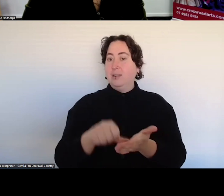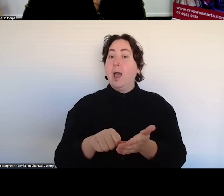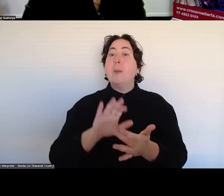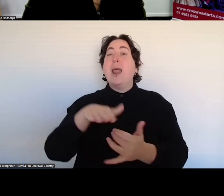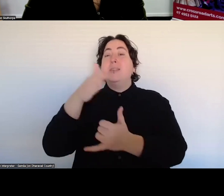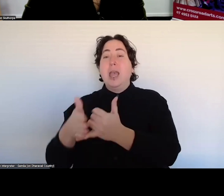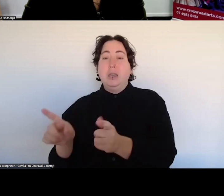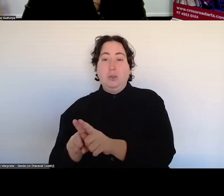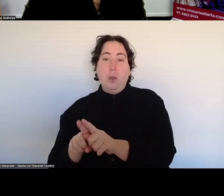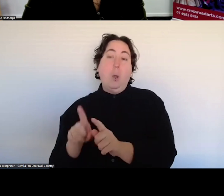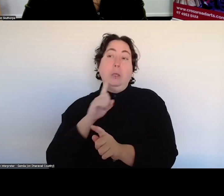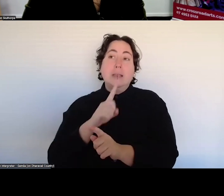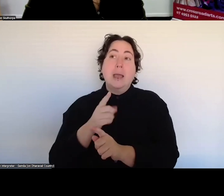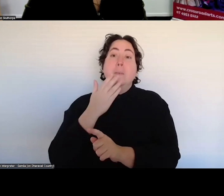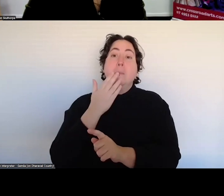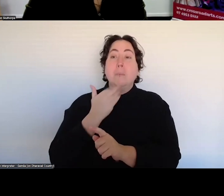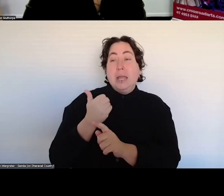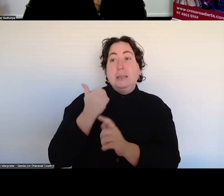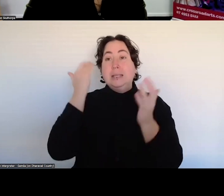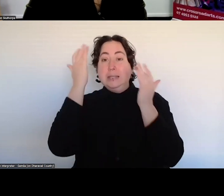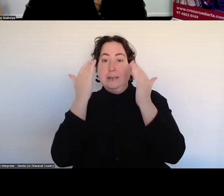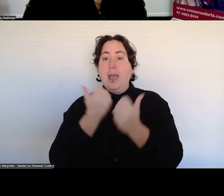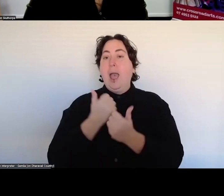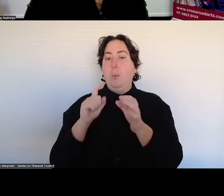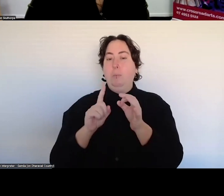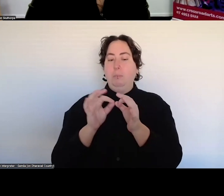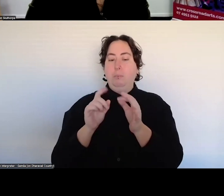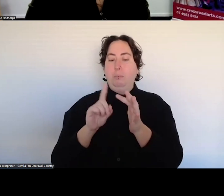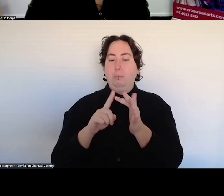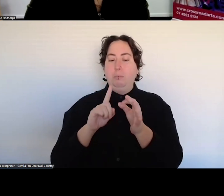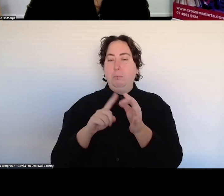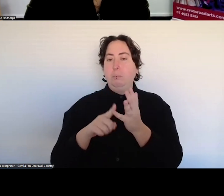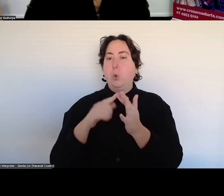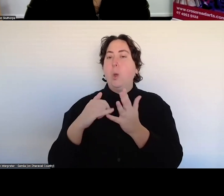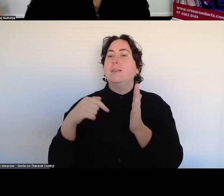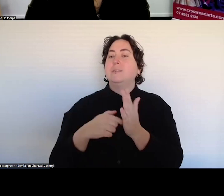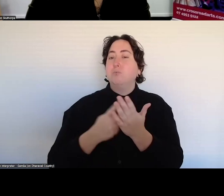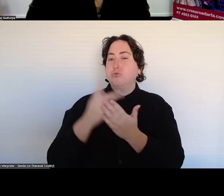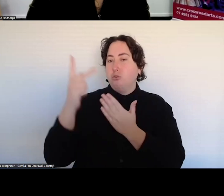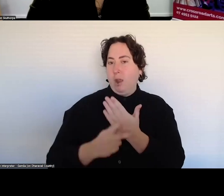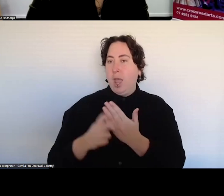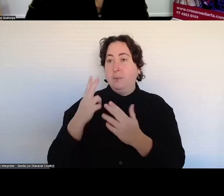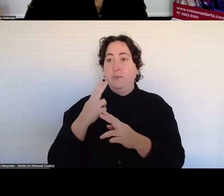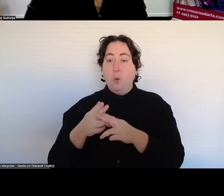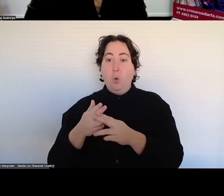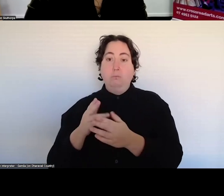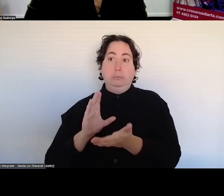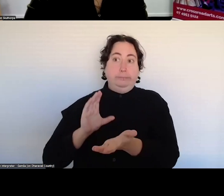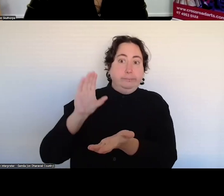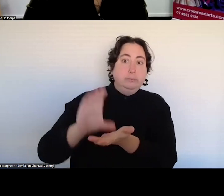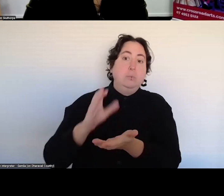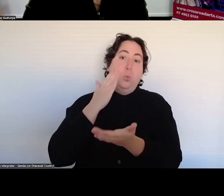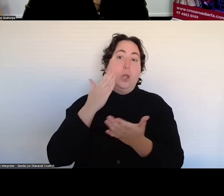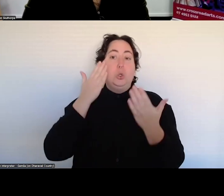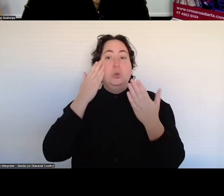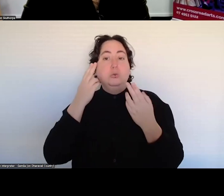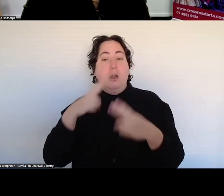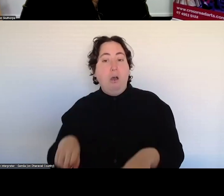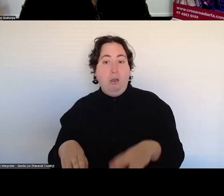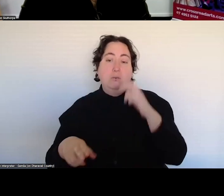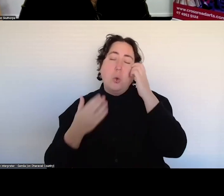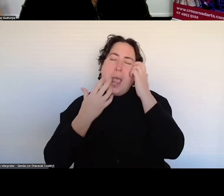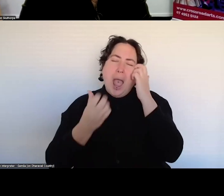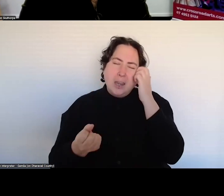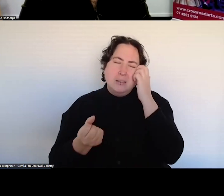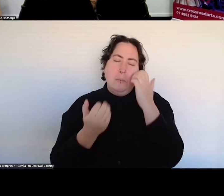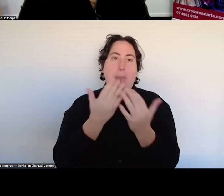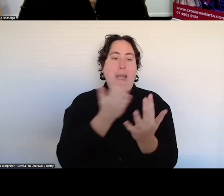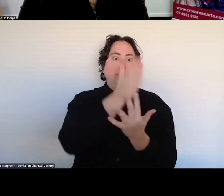consider our request program which we are still developing. That is that multi-pronged approach.